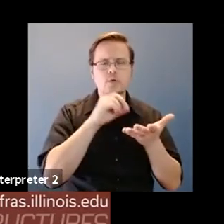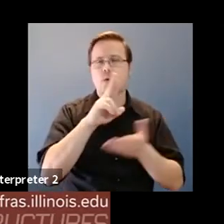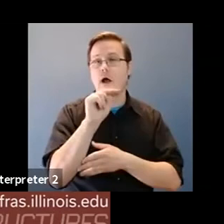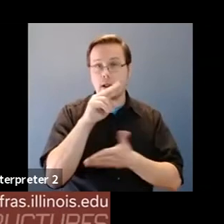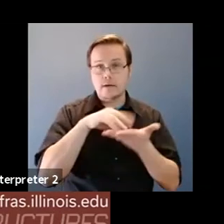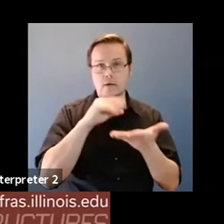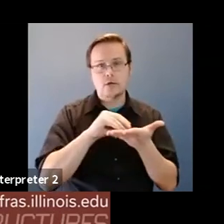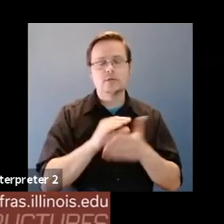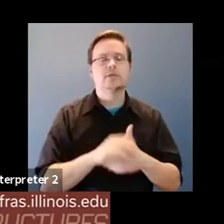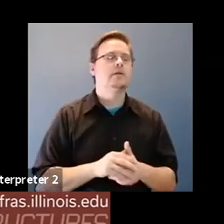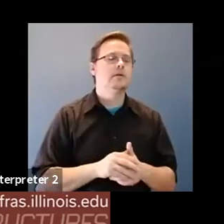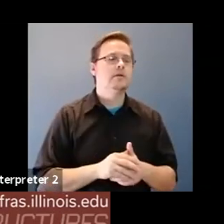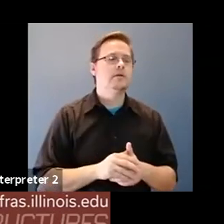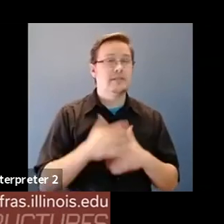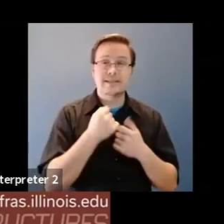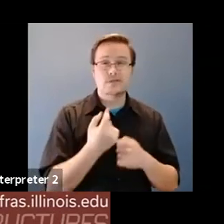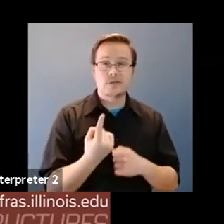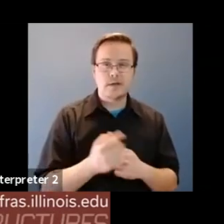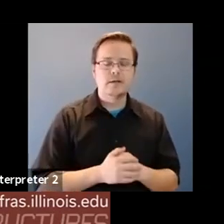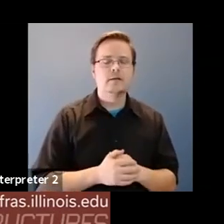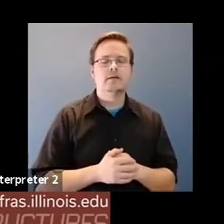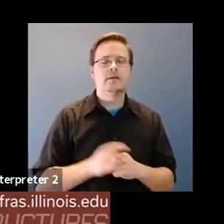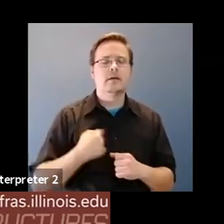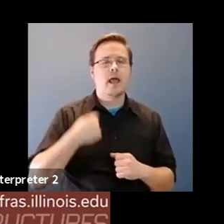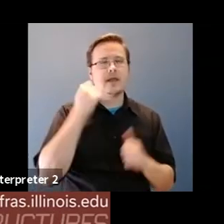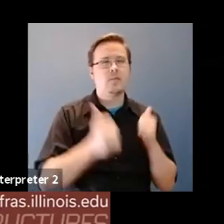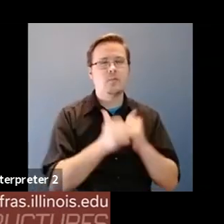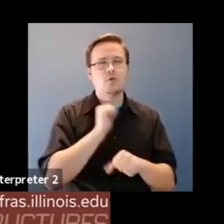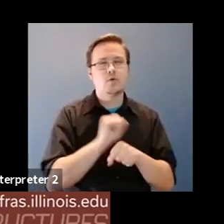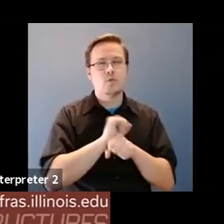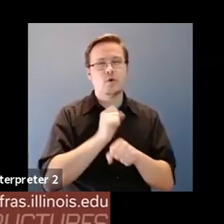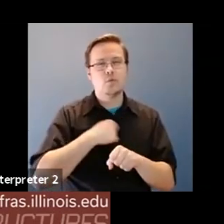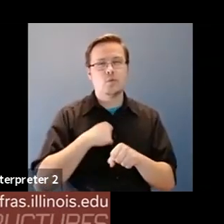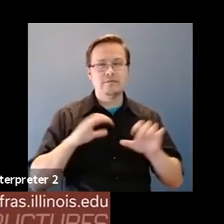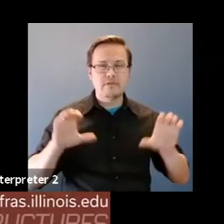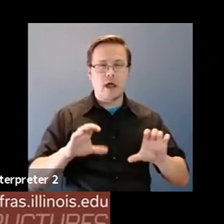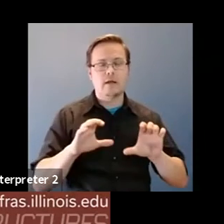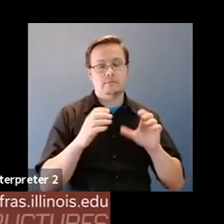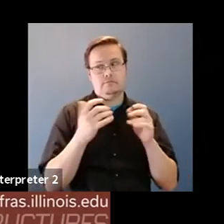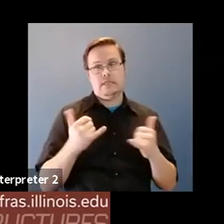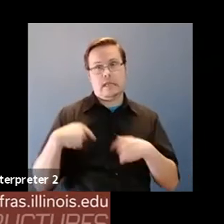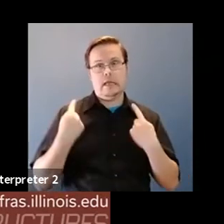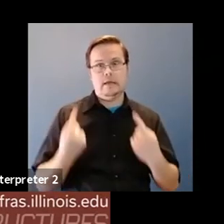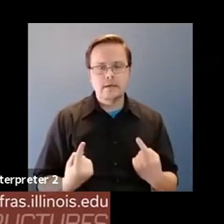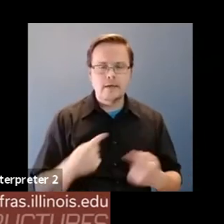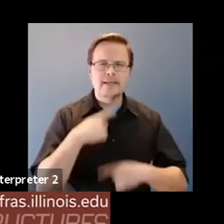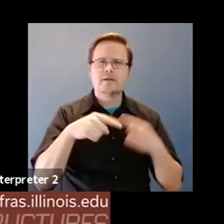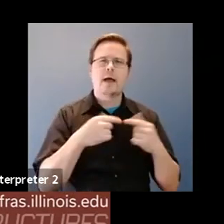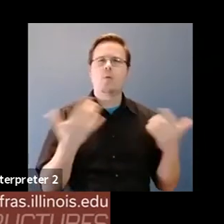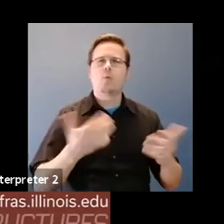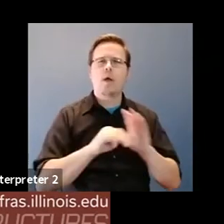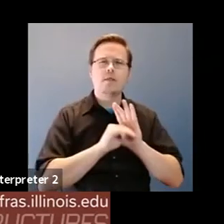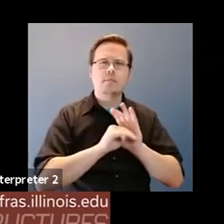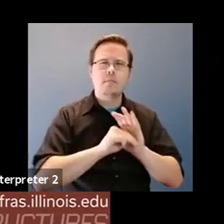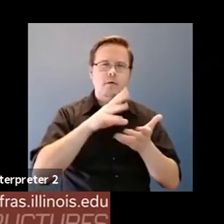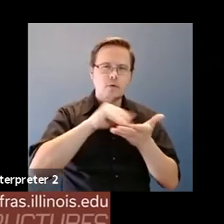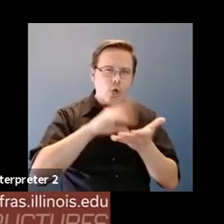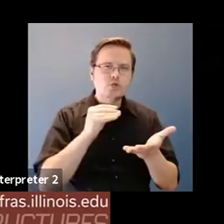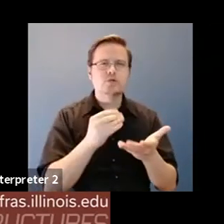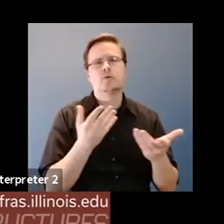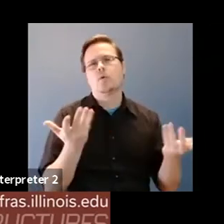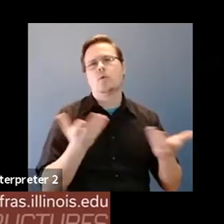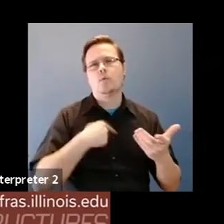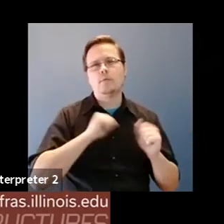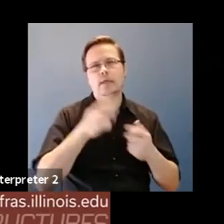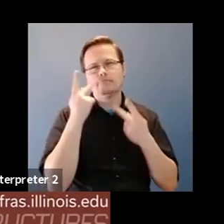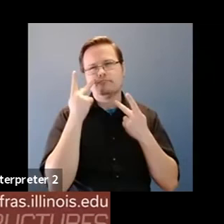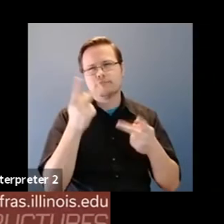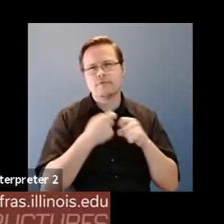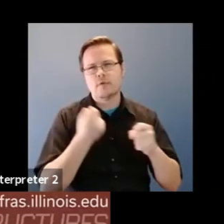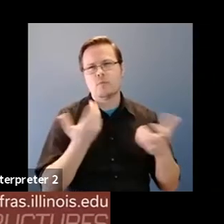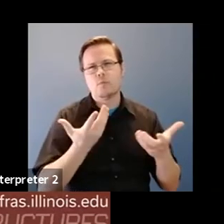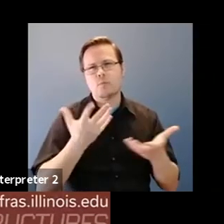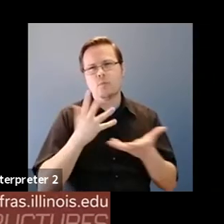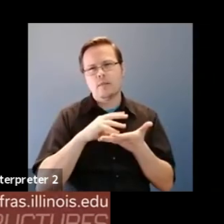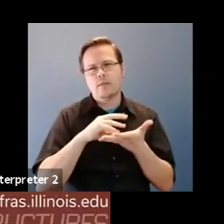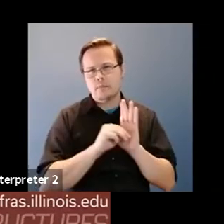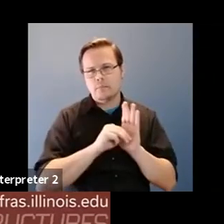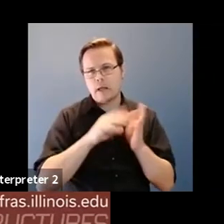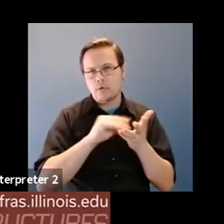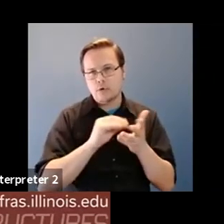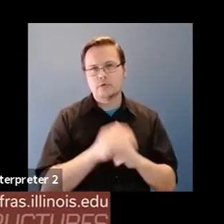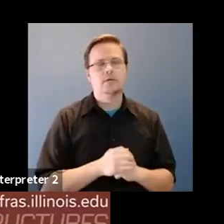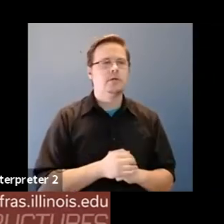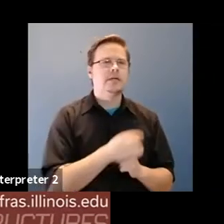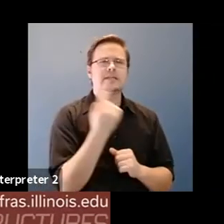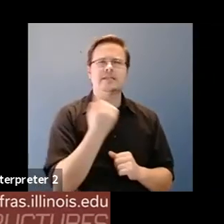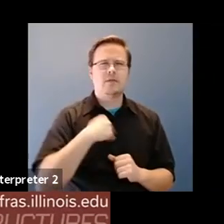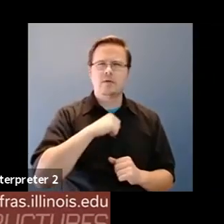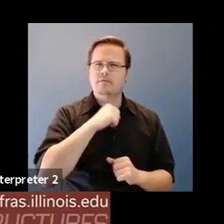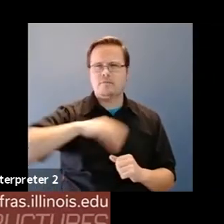Fernanda Viegas: it's it's an interesting one, I think most of the work we've done to date has been about what the model learns or what we can glimpse from what the model learns there's something we haven't shown today, that is one of.